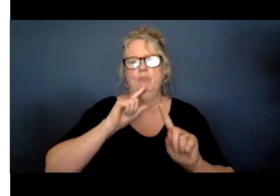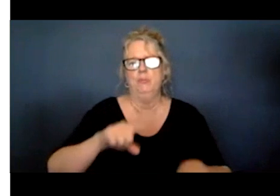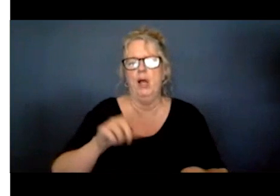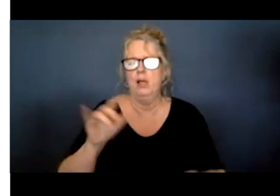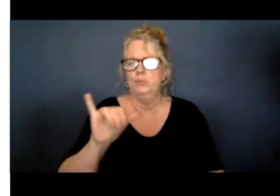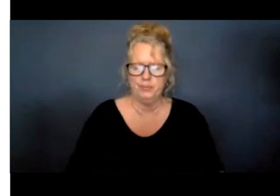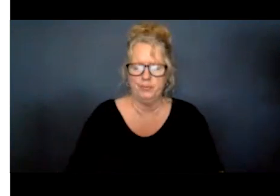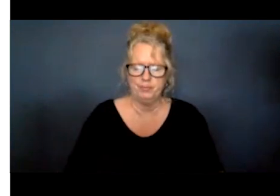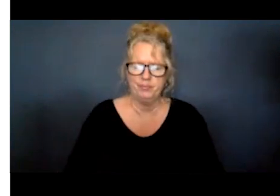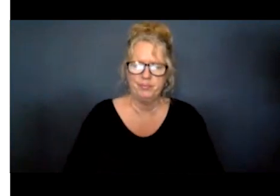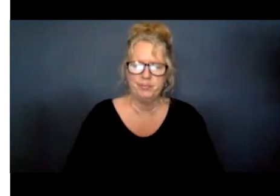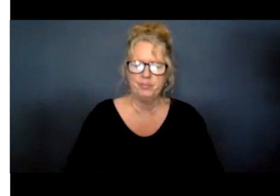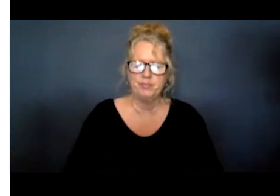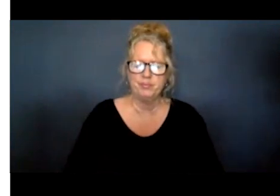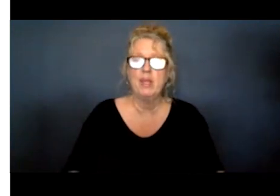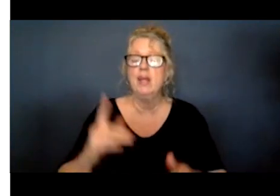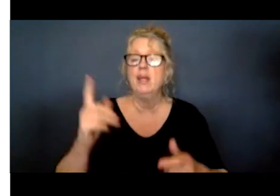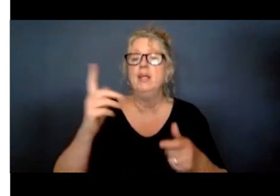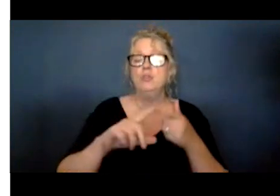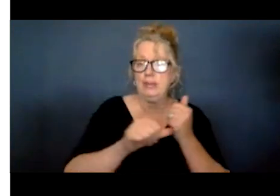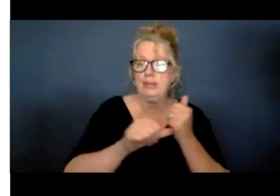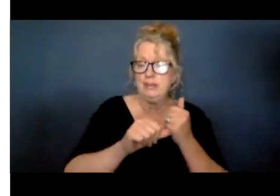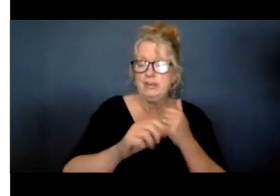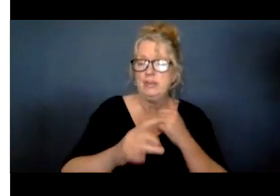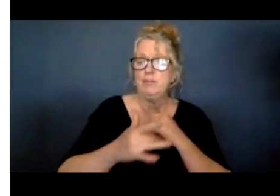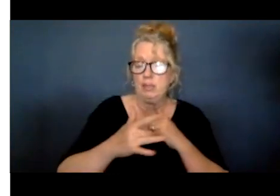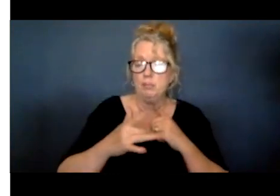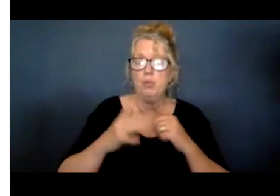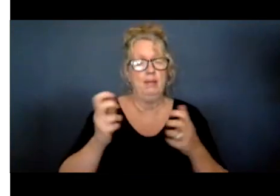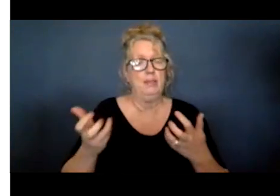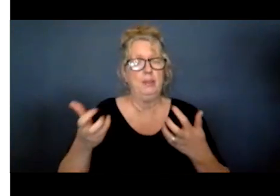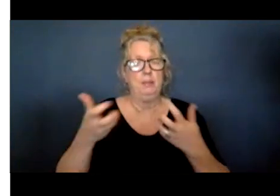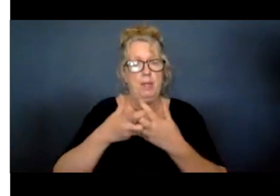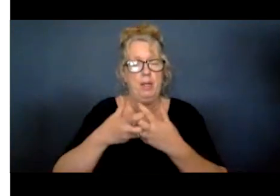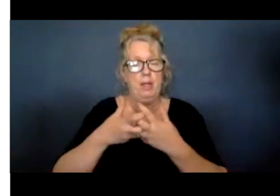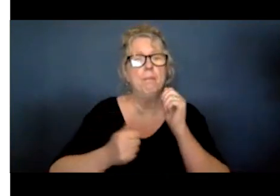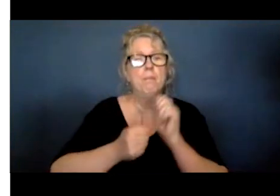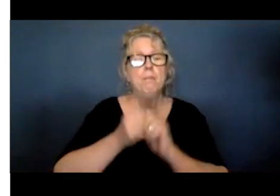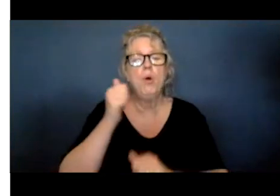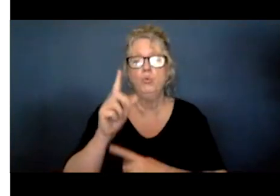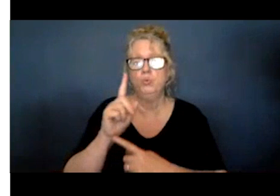It’s worth noting that assistive technology is often compatible with most document formats but